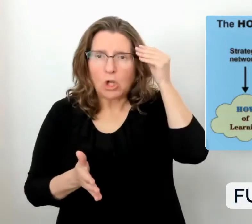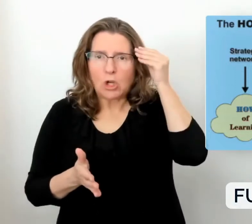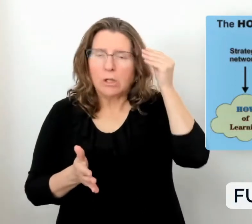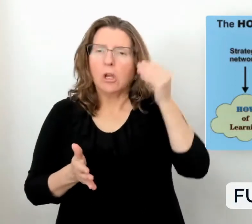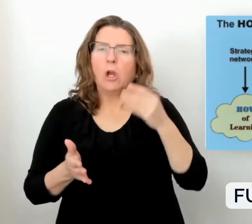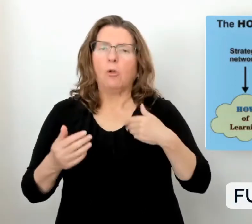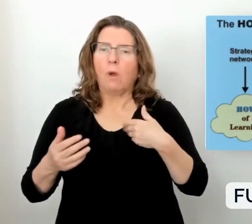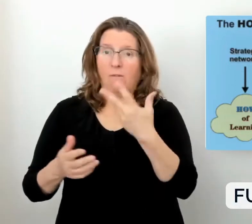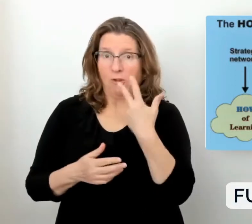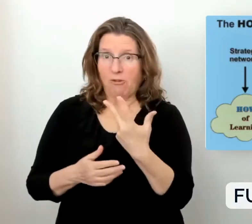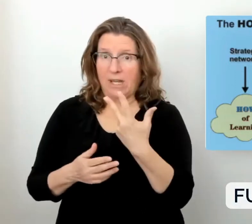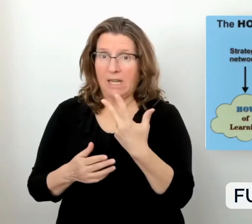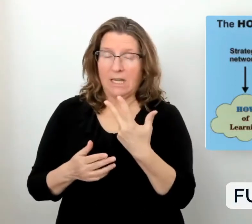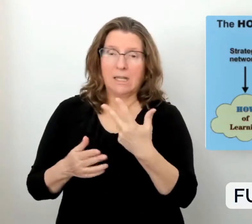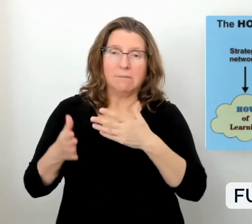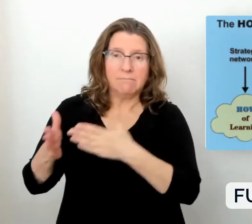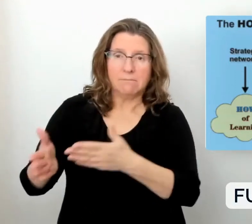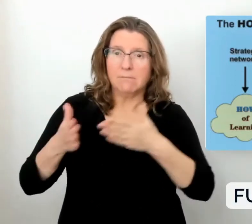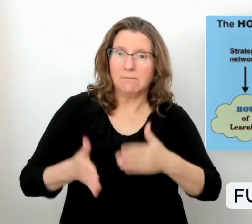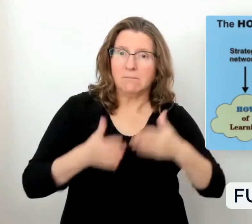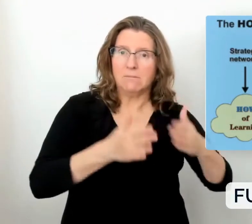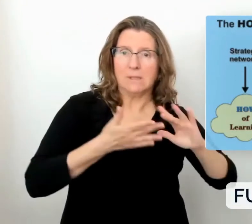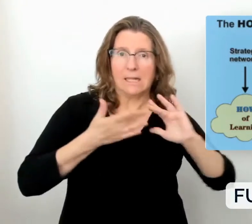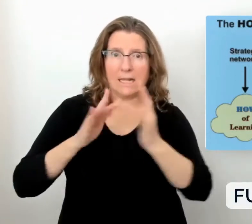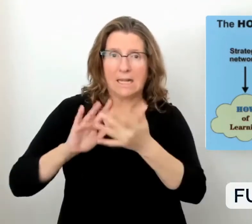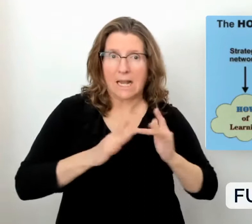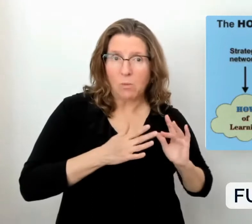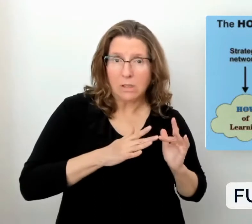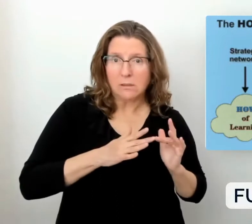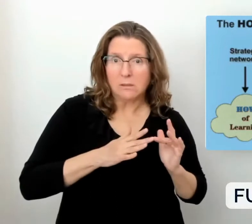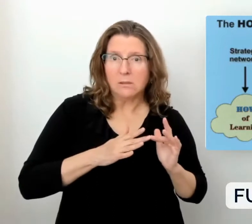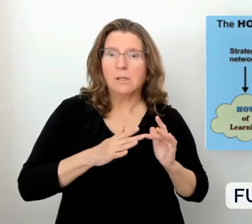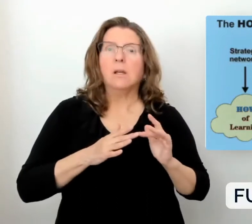The ideal is to engage the brain's three strategic networks.